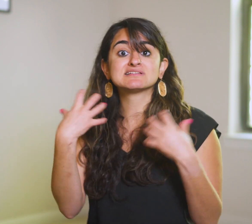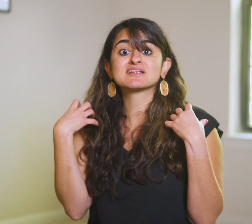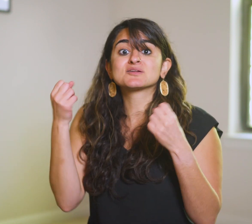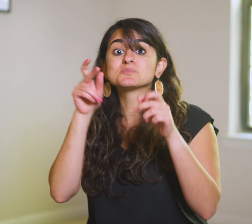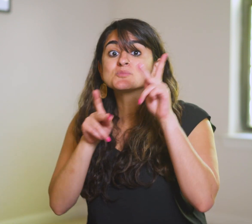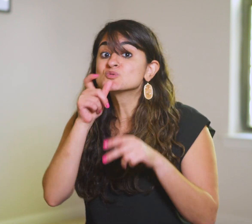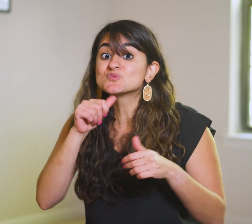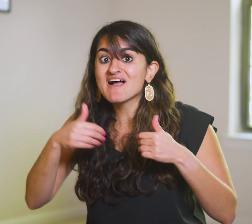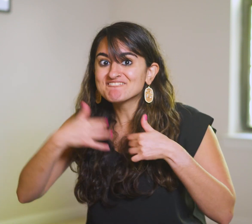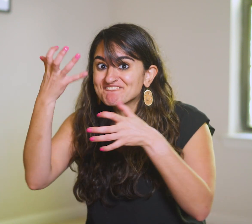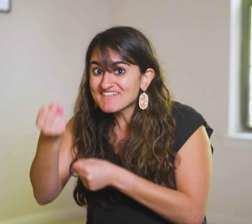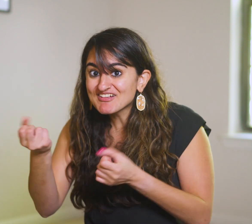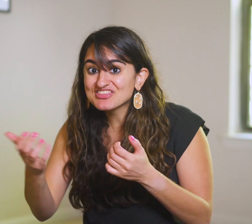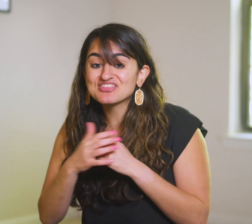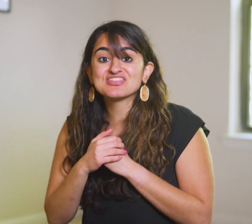He even heals people who don’t have faith,